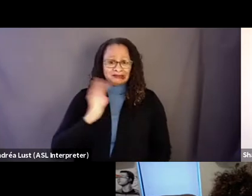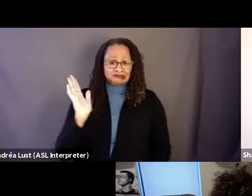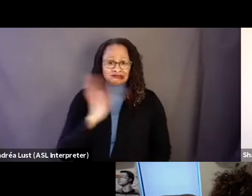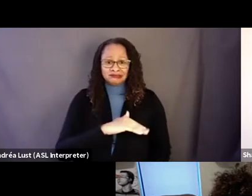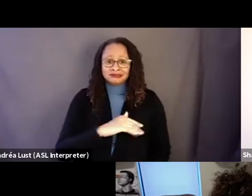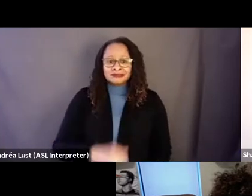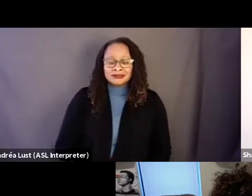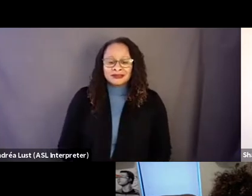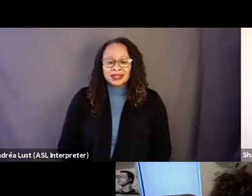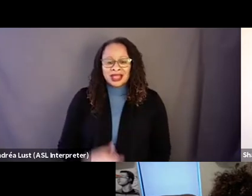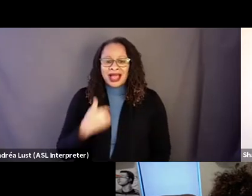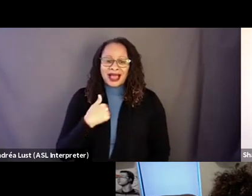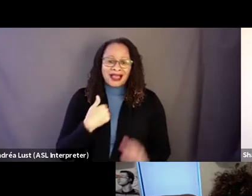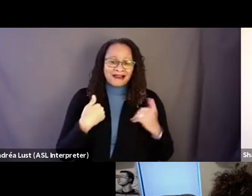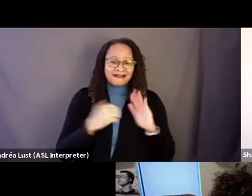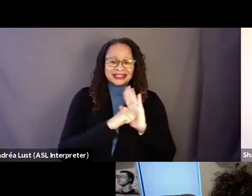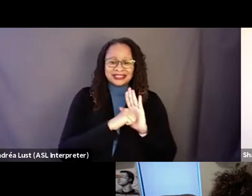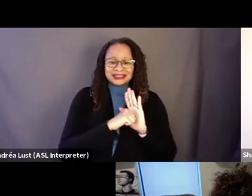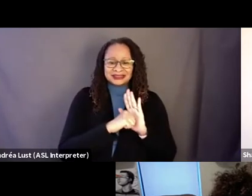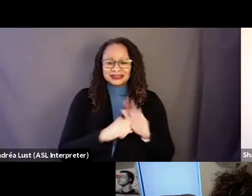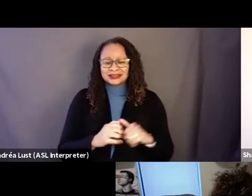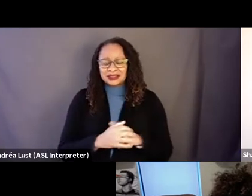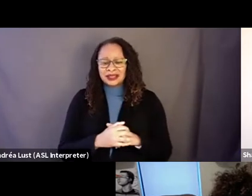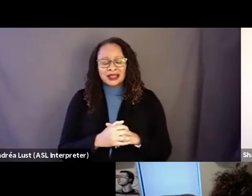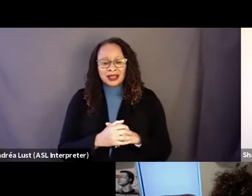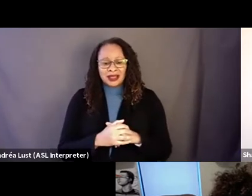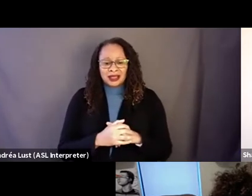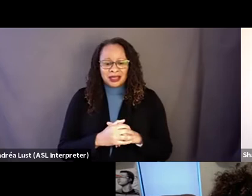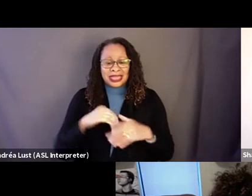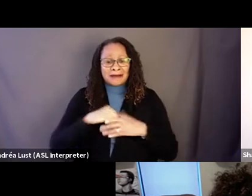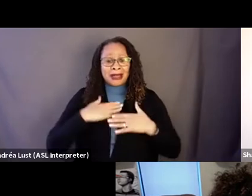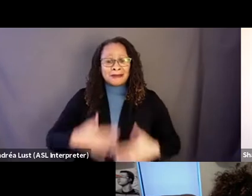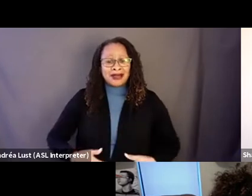I had signals, I was getting signals that migraine headaches and stuff,